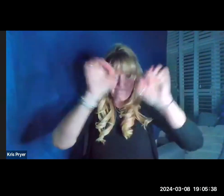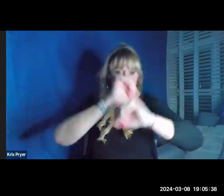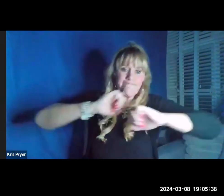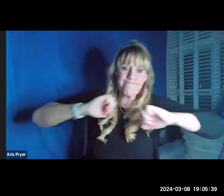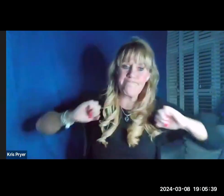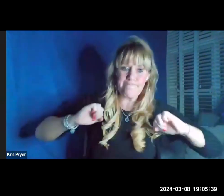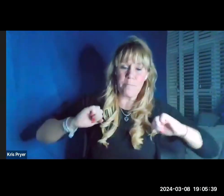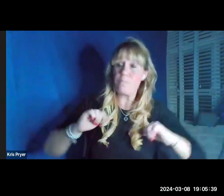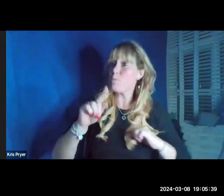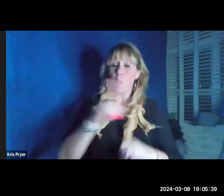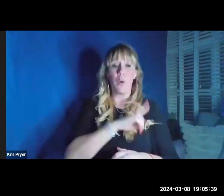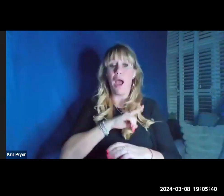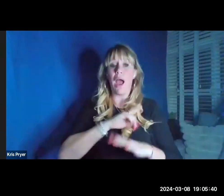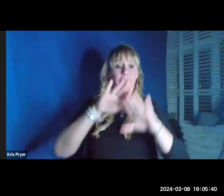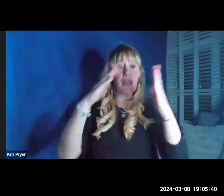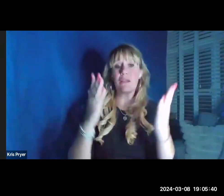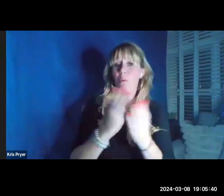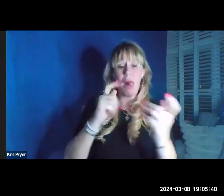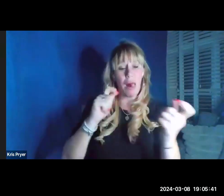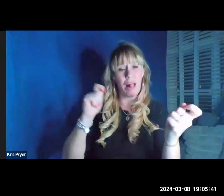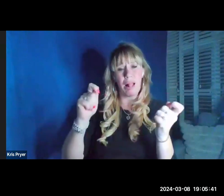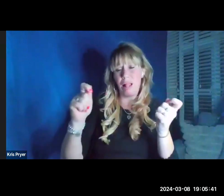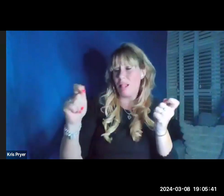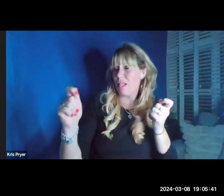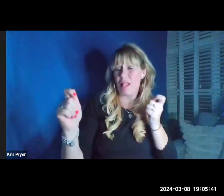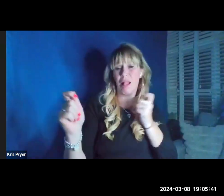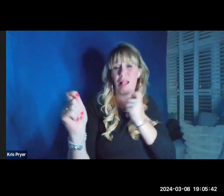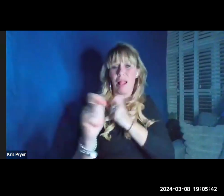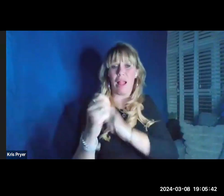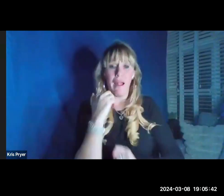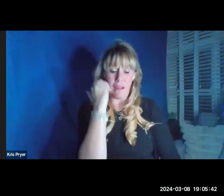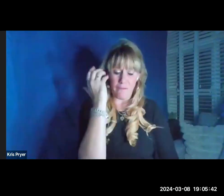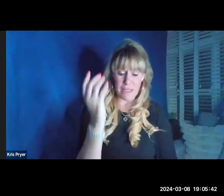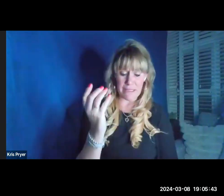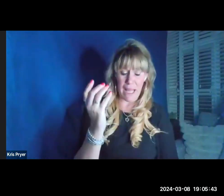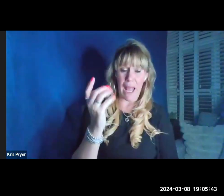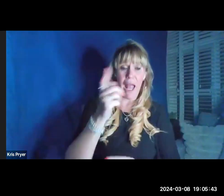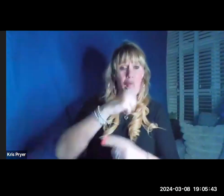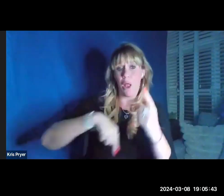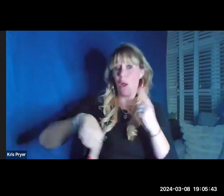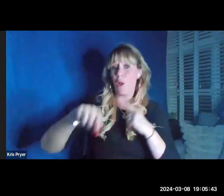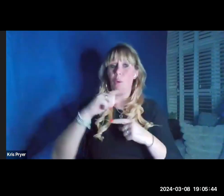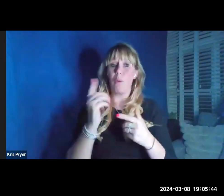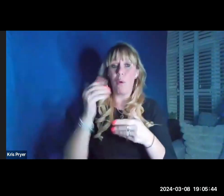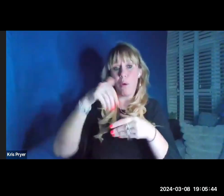we all take part how did you join in today?